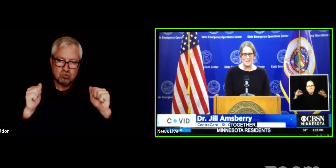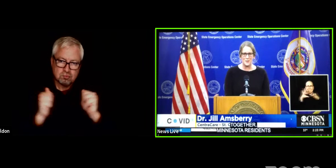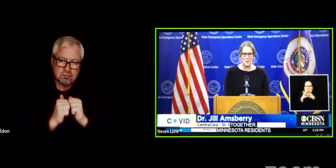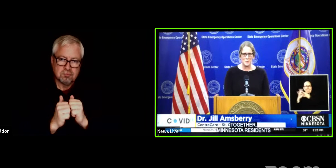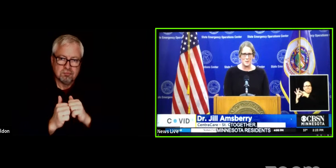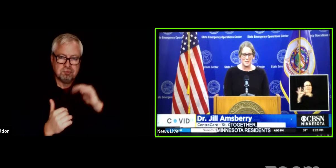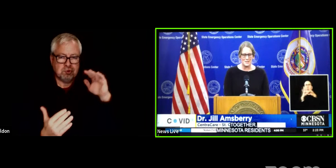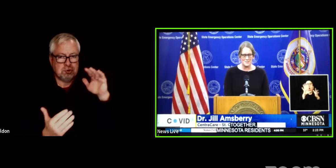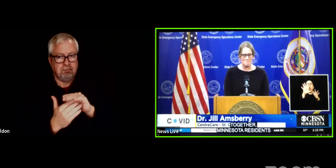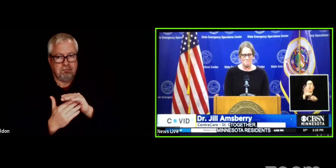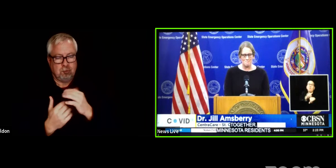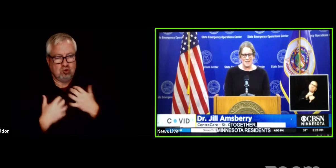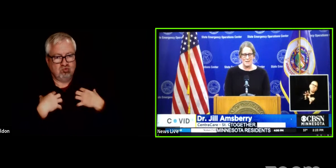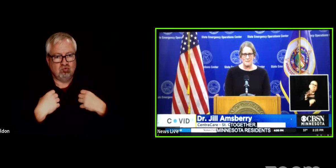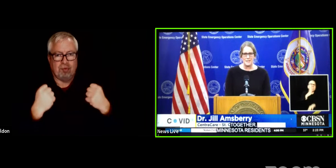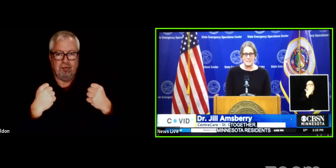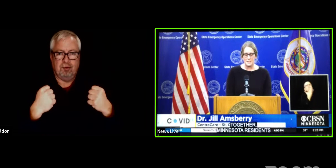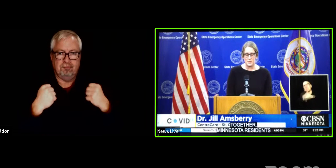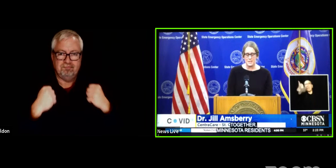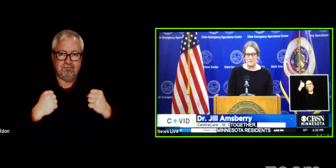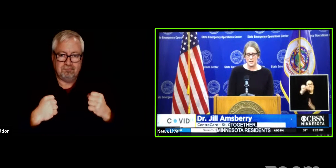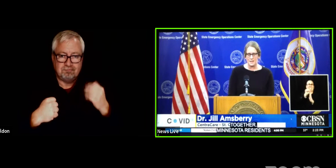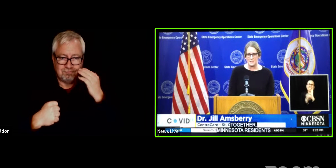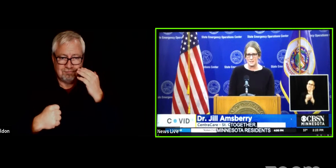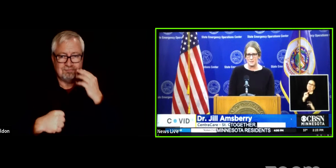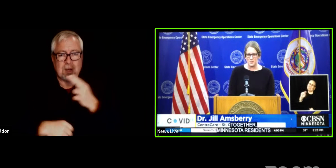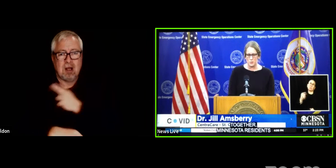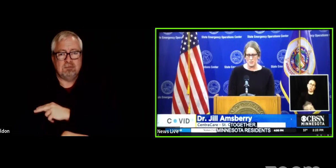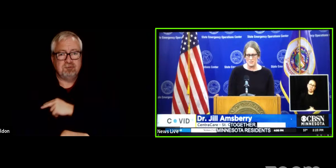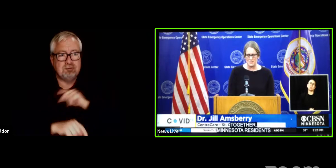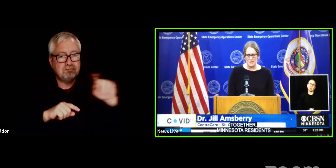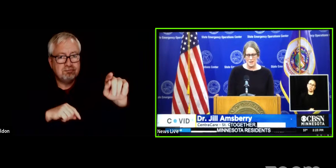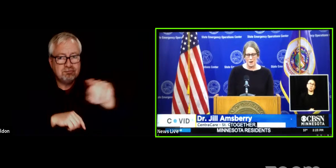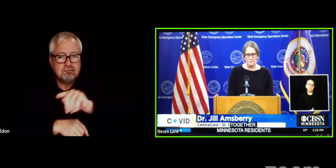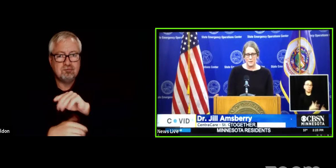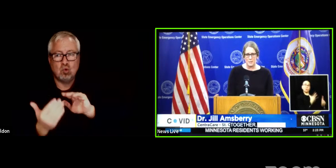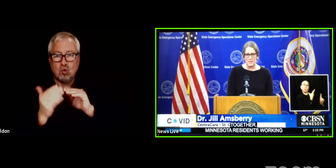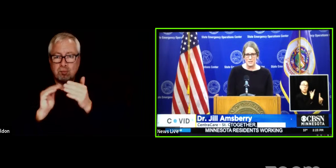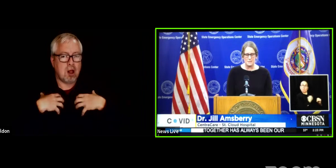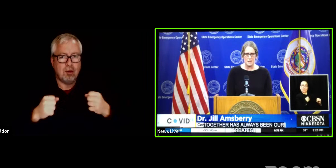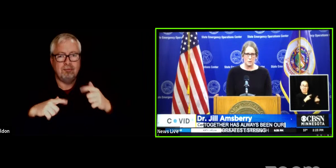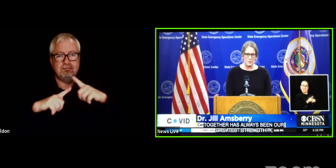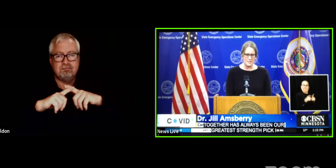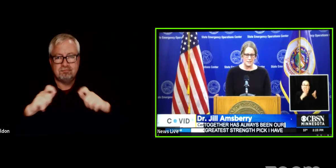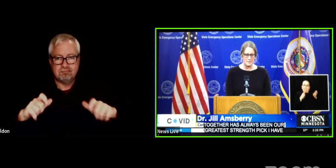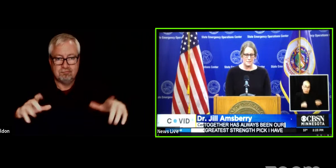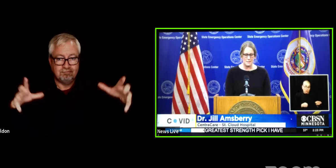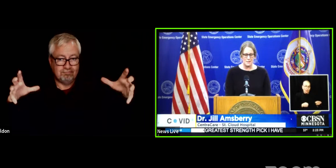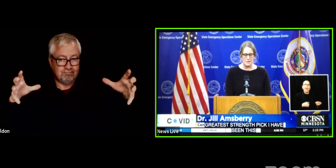AND IN OUR COMMUNITIES. VACCINES PROTECT US AS INDIVIDUALS, OUR FAMILIES, OUR PATIENTS AND OUR RESIDENTS.